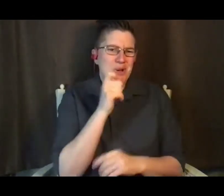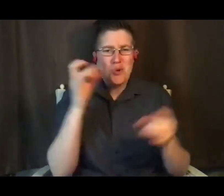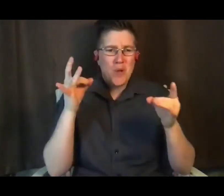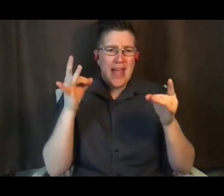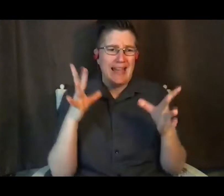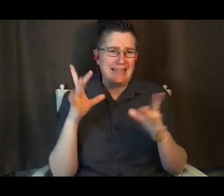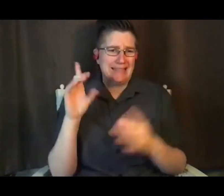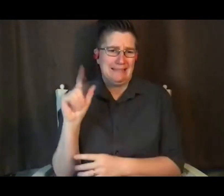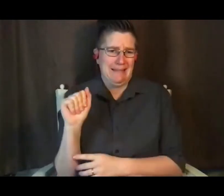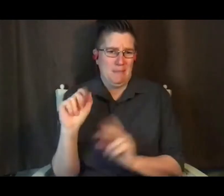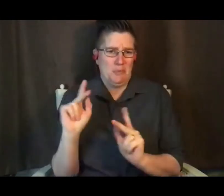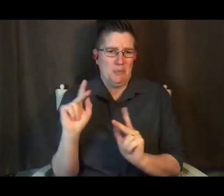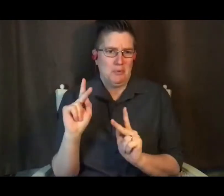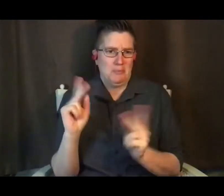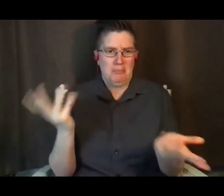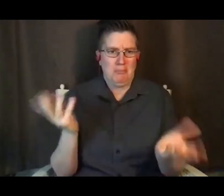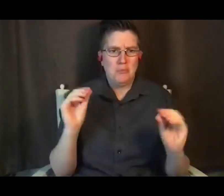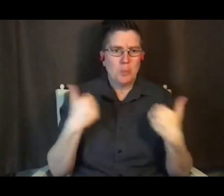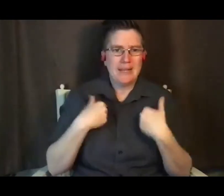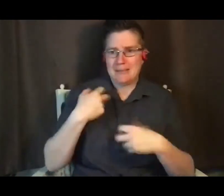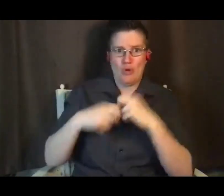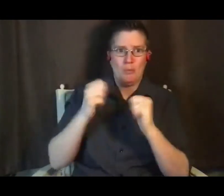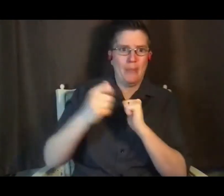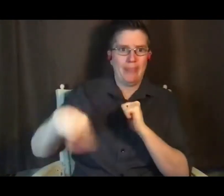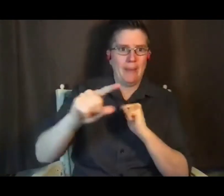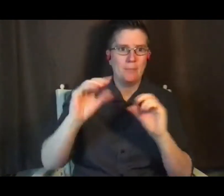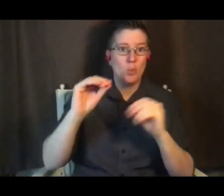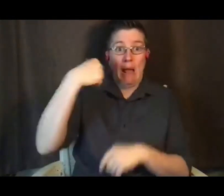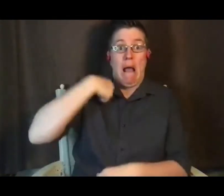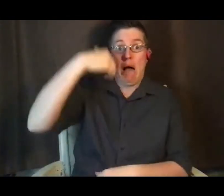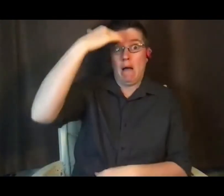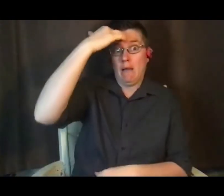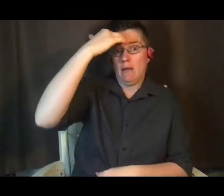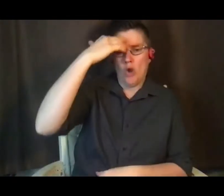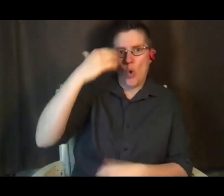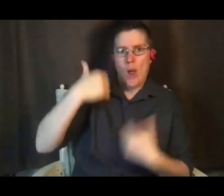with disabled people nobody that i know has any issues with disabled people maybe some people